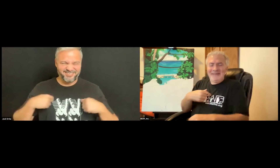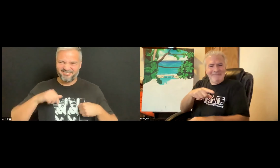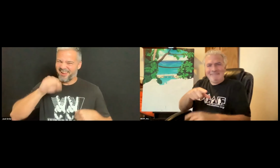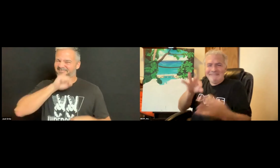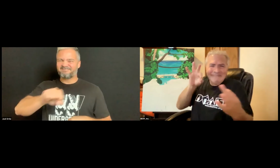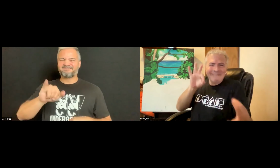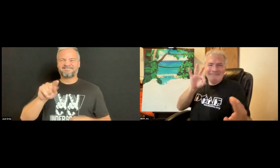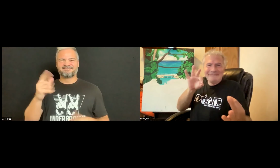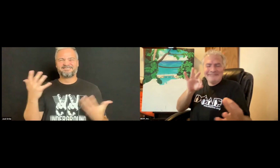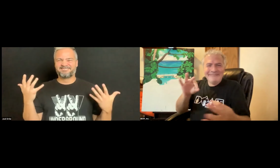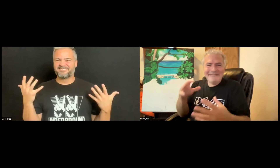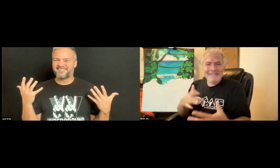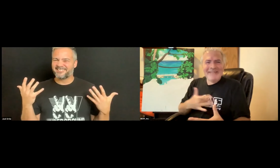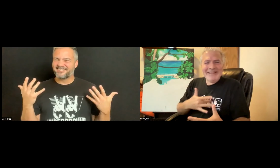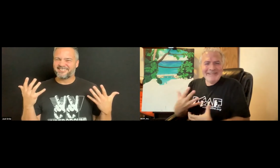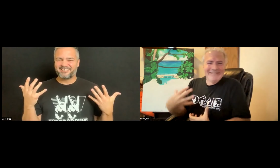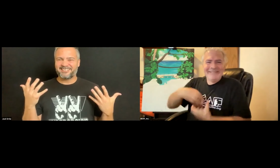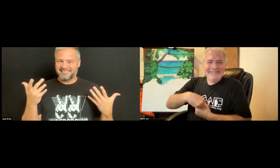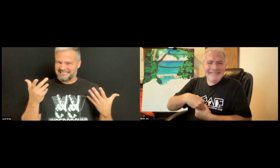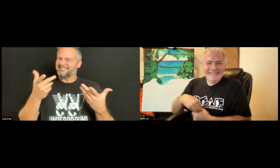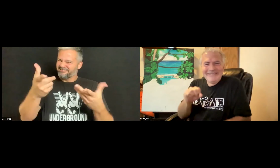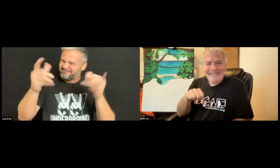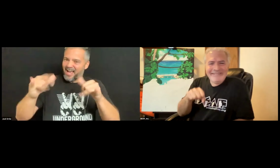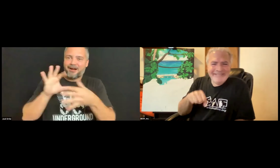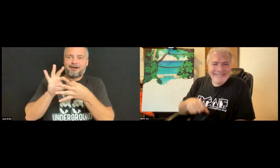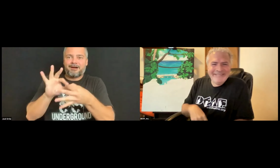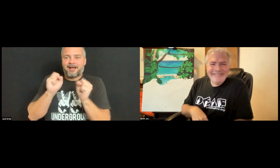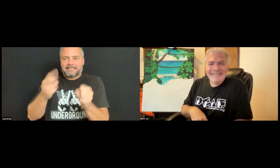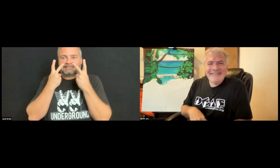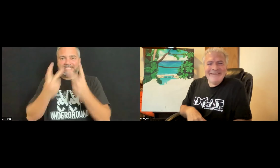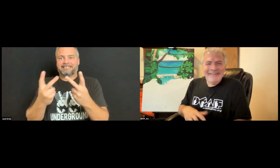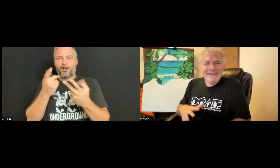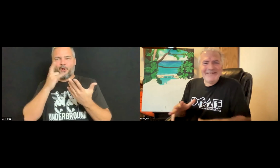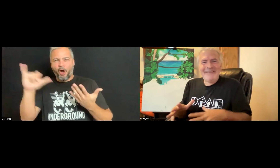I love it. I love it. It was perfect. I felt involved!